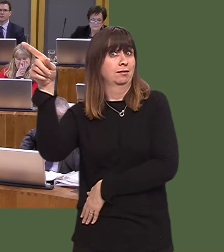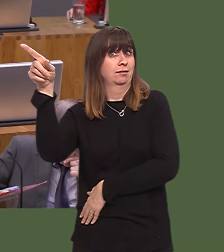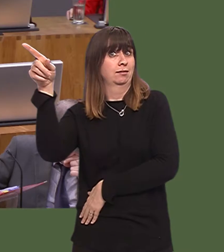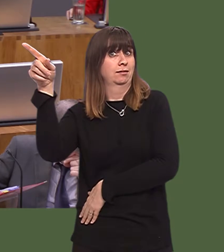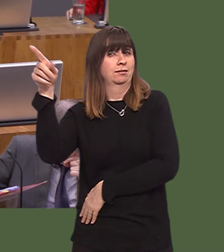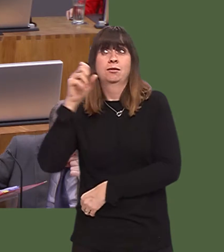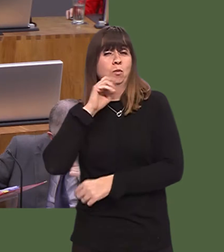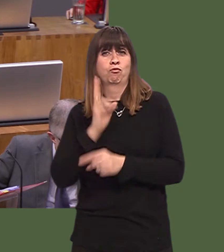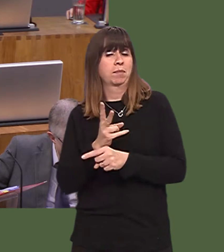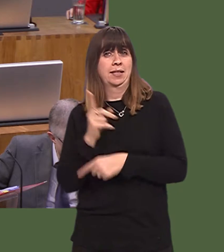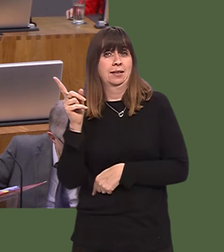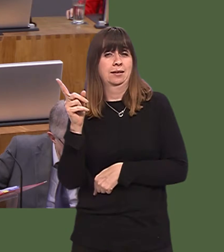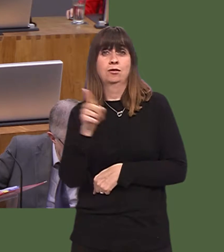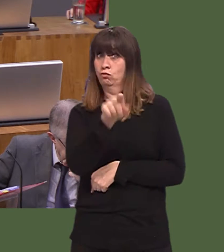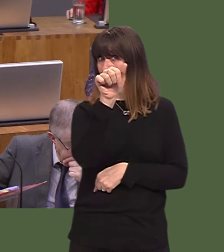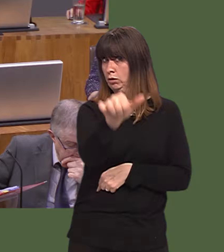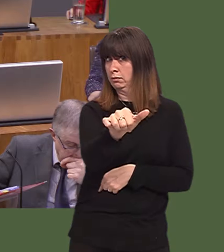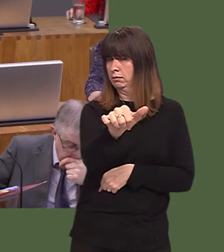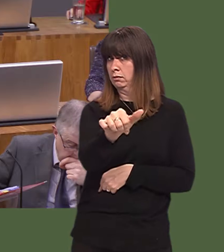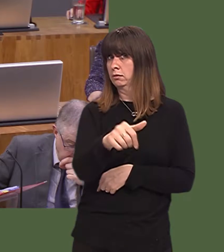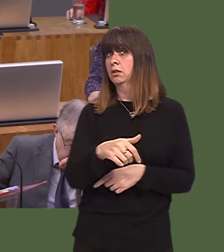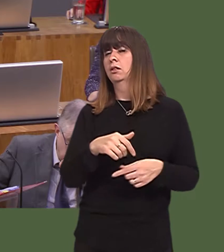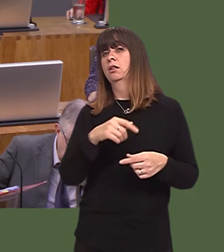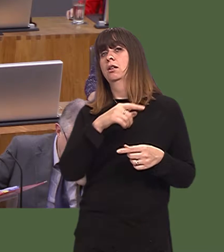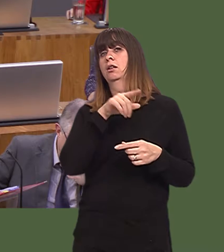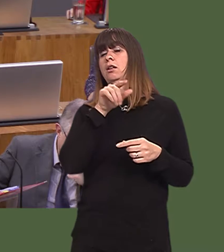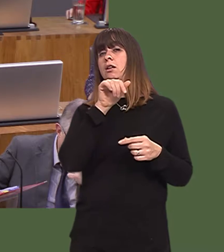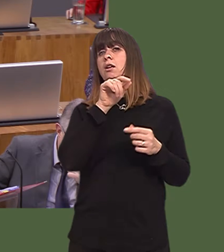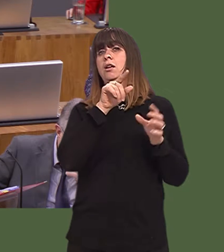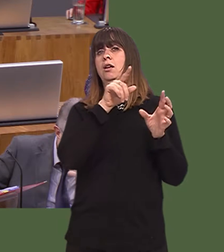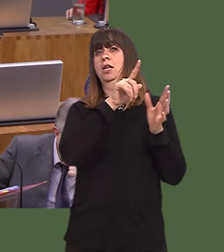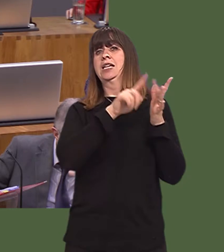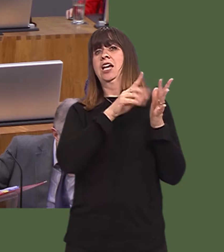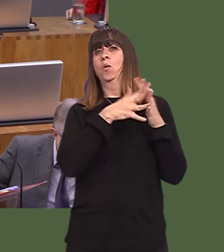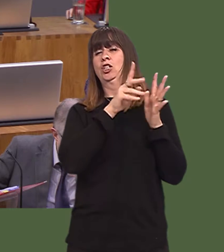She rightly refers to what the former Member for Ynys MÙn, Ieuan Wyn Jones, said.